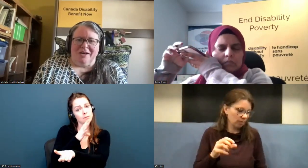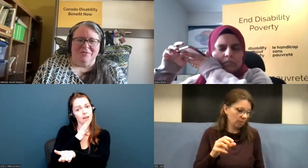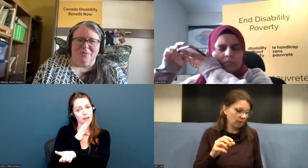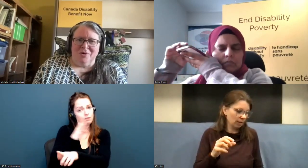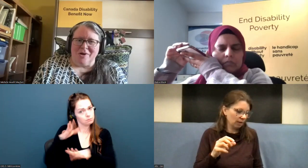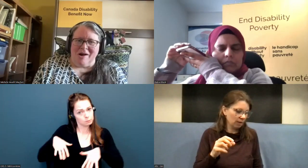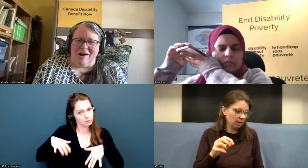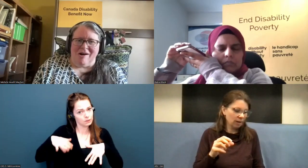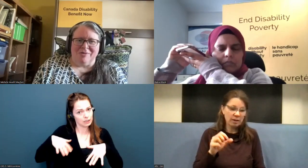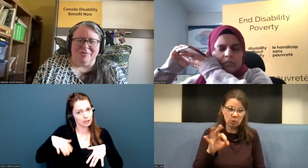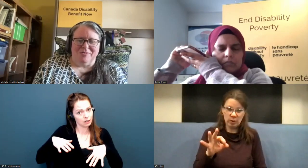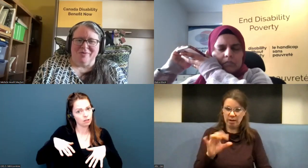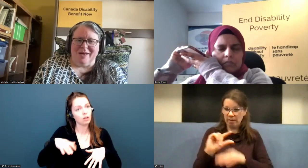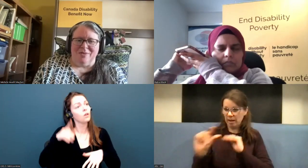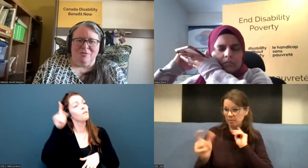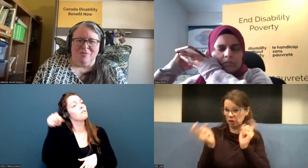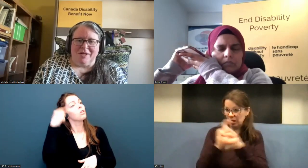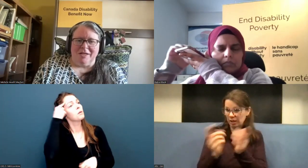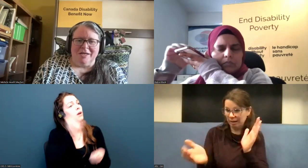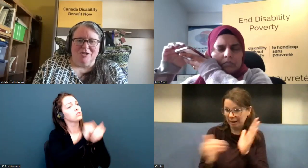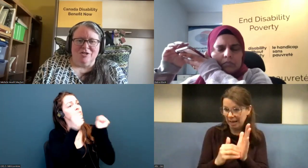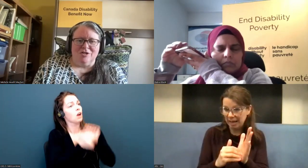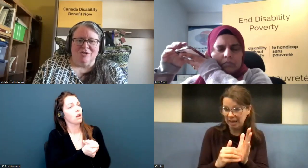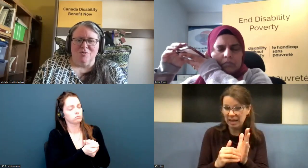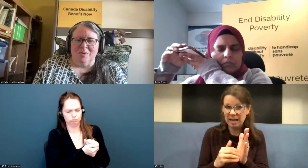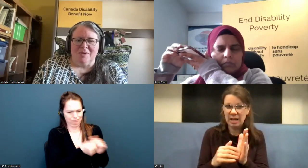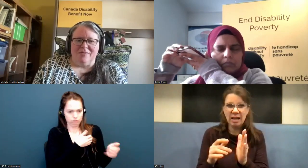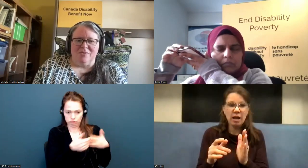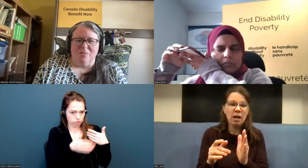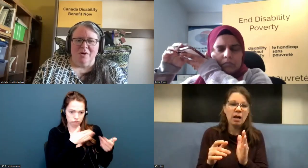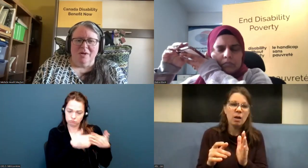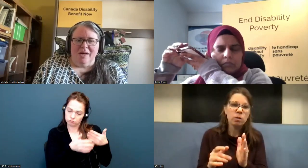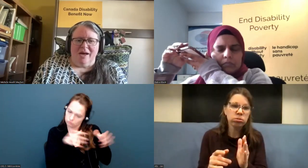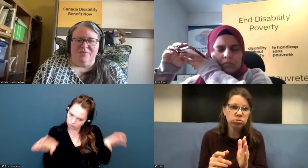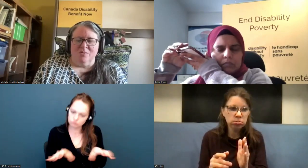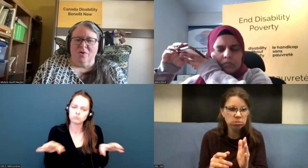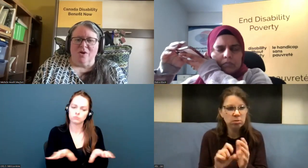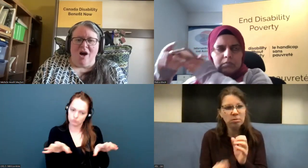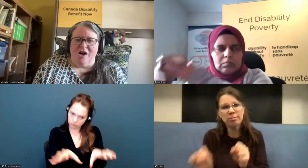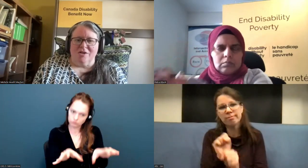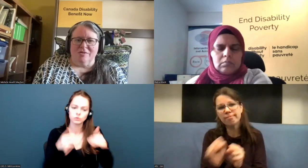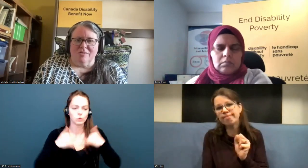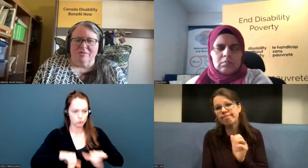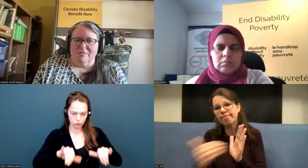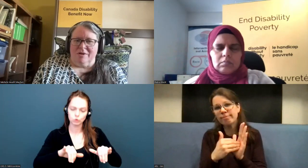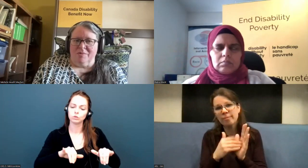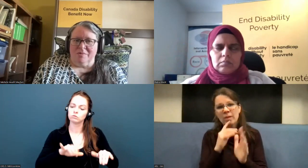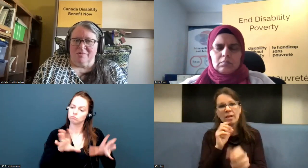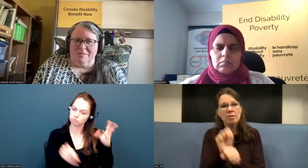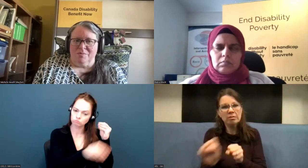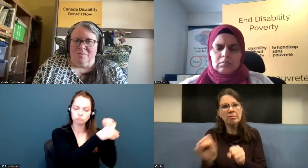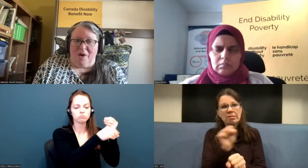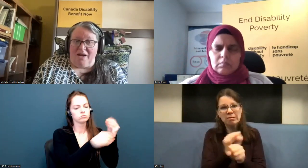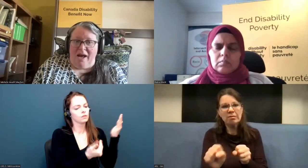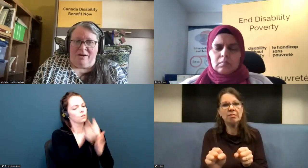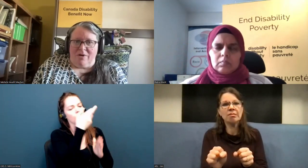TO WORK HARD GETTING THROUGH REGULATIONS, JUST AS WE WOULD HAVE TO WORK HARD RIGHT NOW,